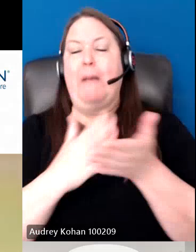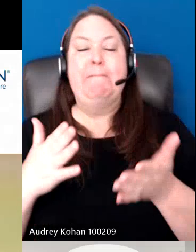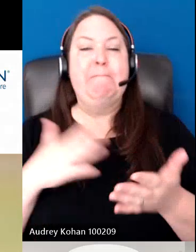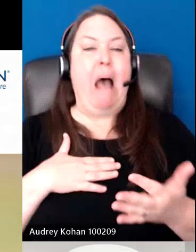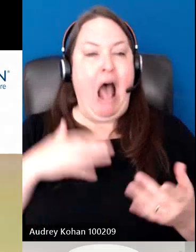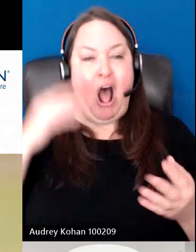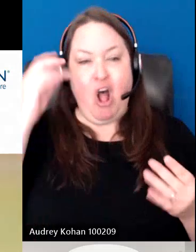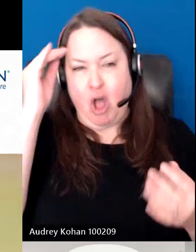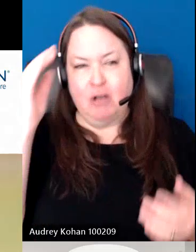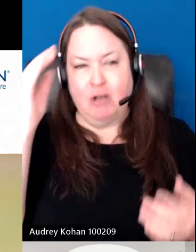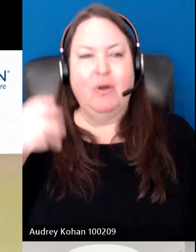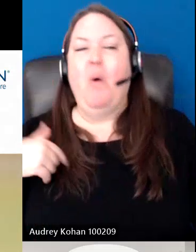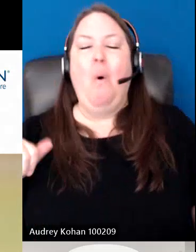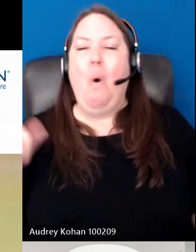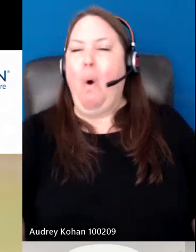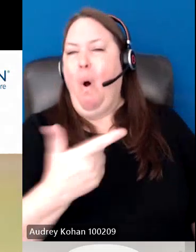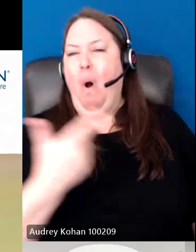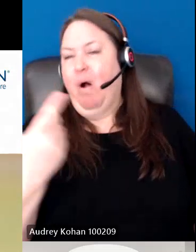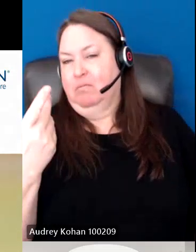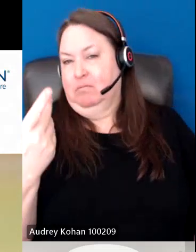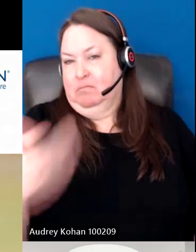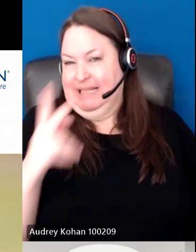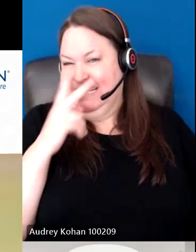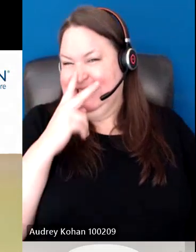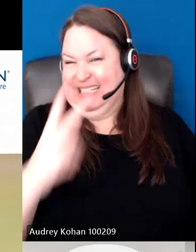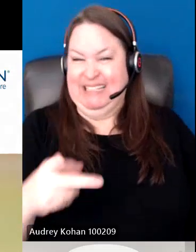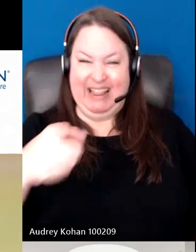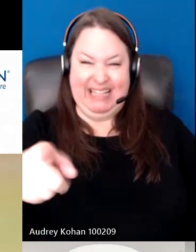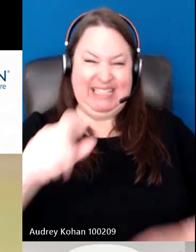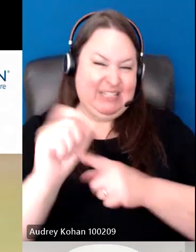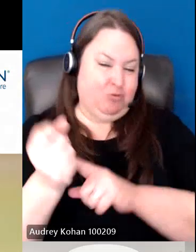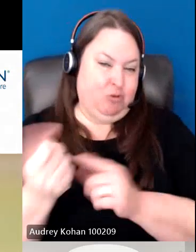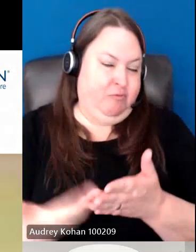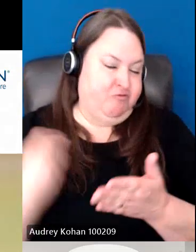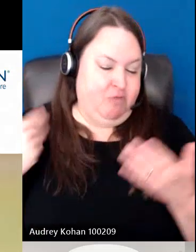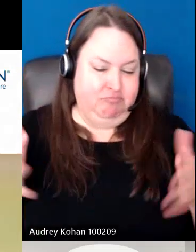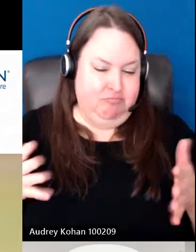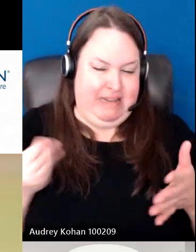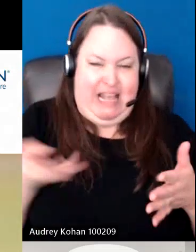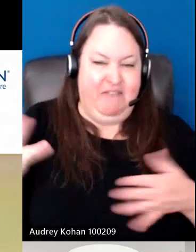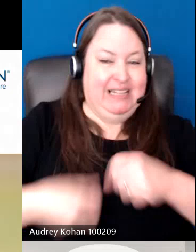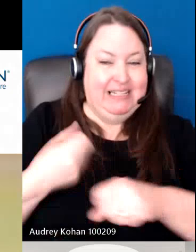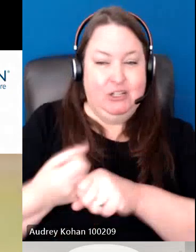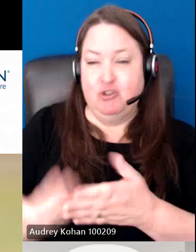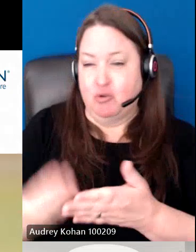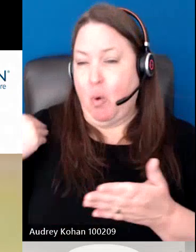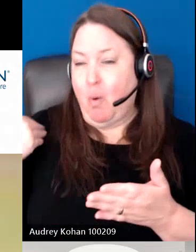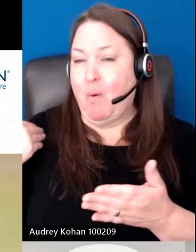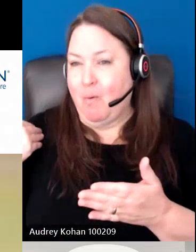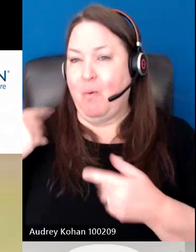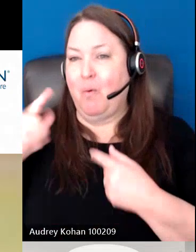uh we've all seen this scenario before uh several years ago uh when Donald Trump was elected the